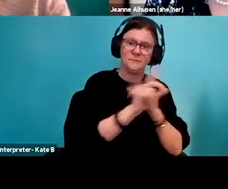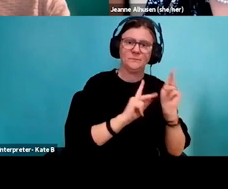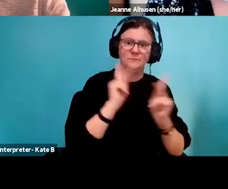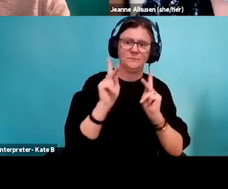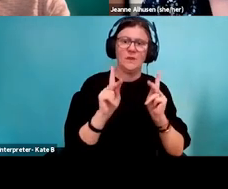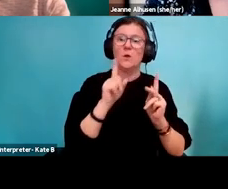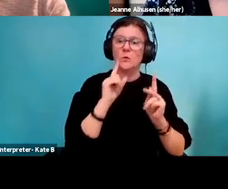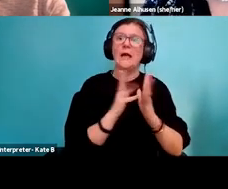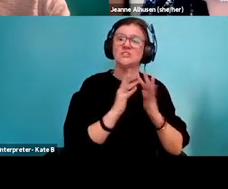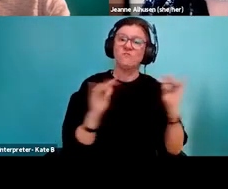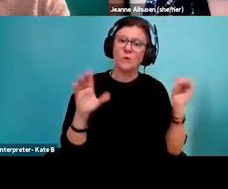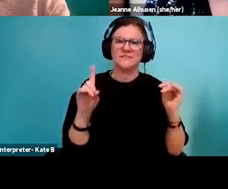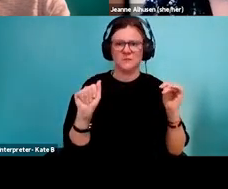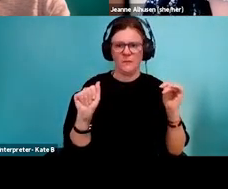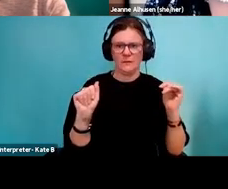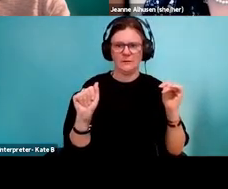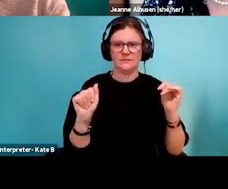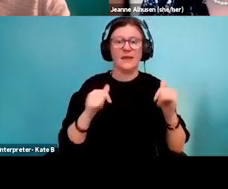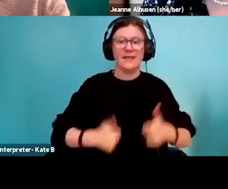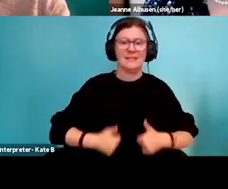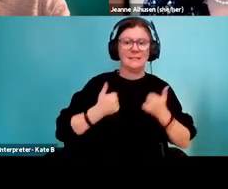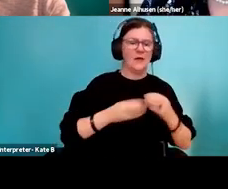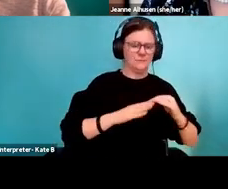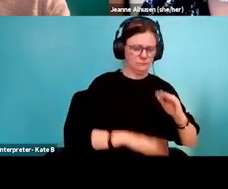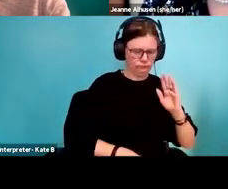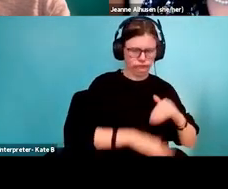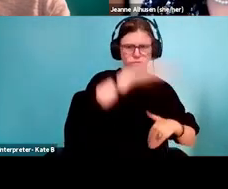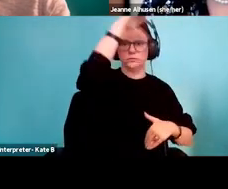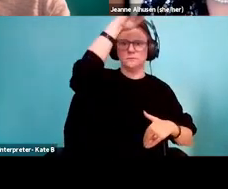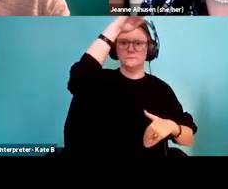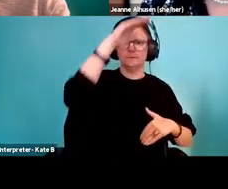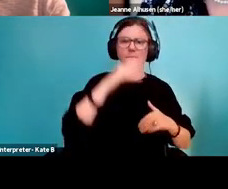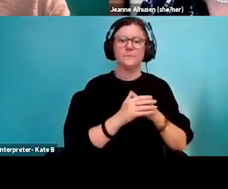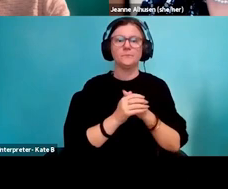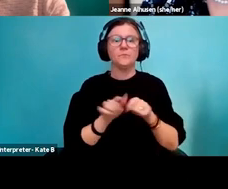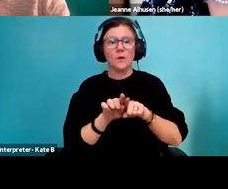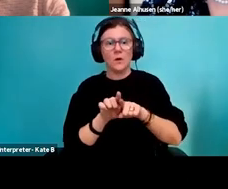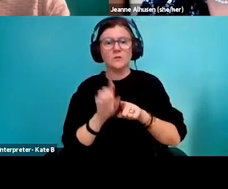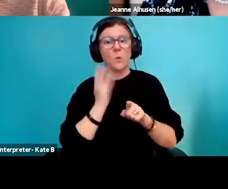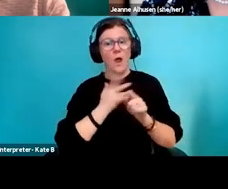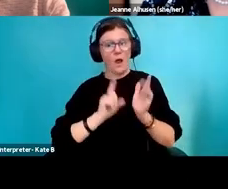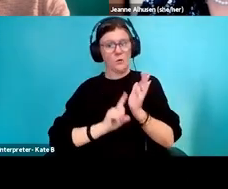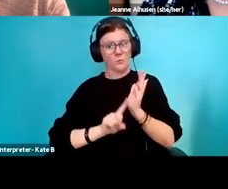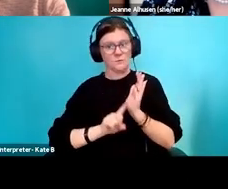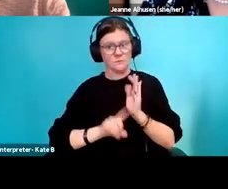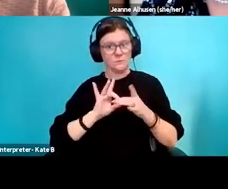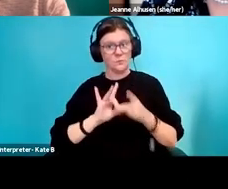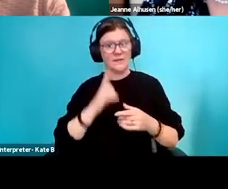disabilities across the lifespan. And I think that any research we conduct related to reproductive